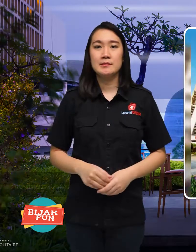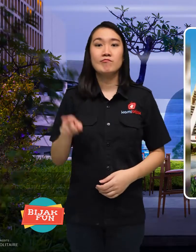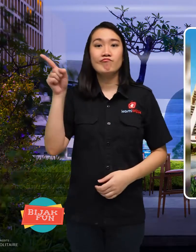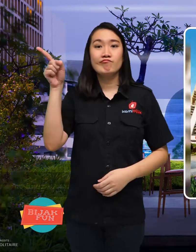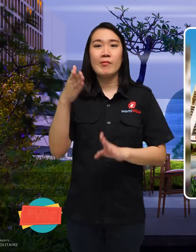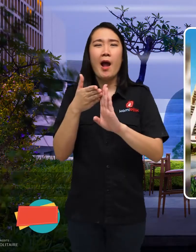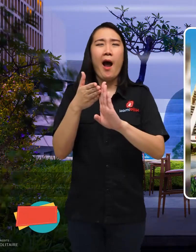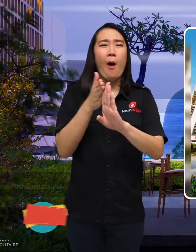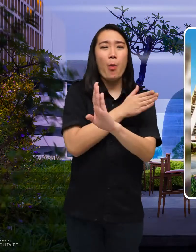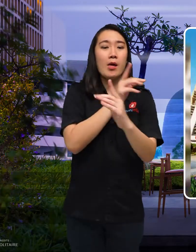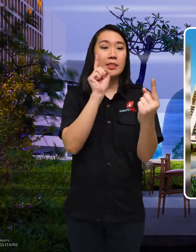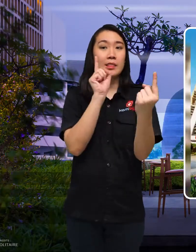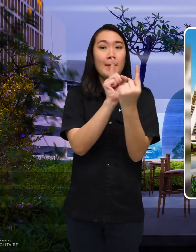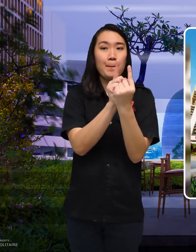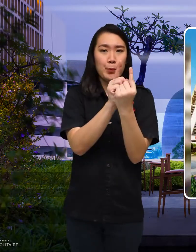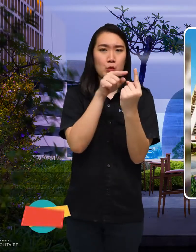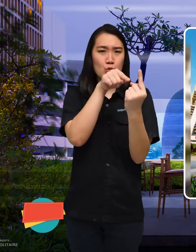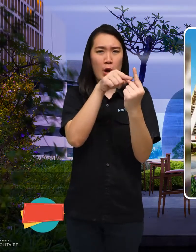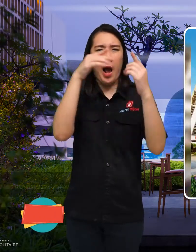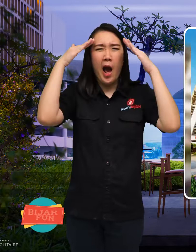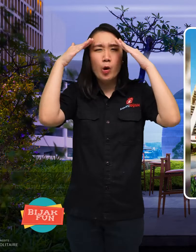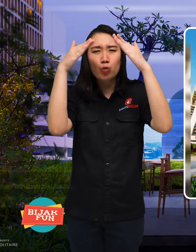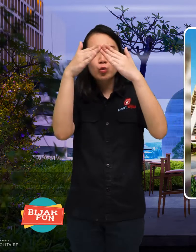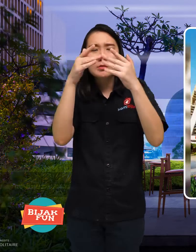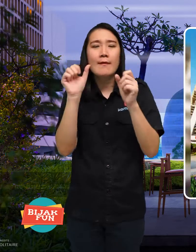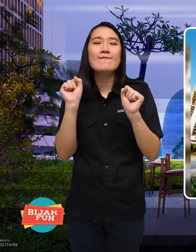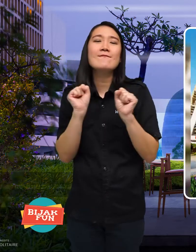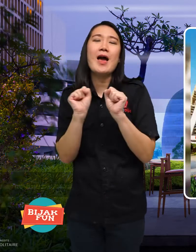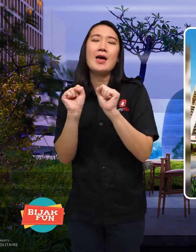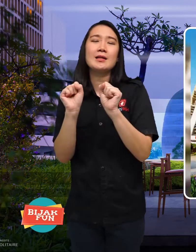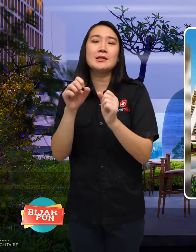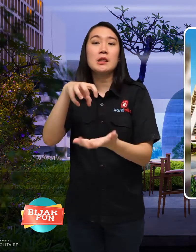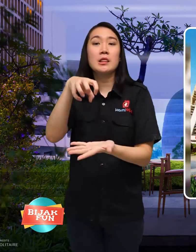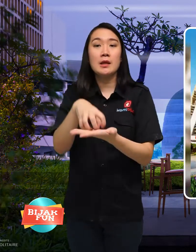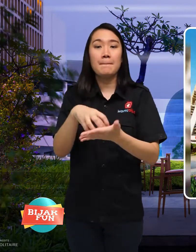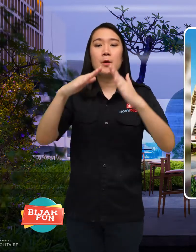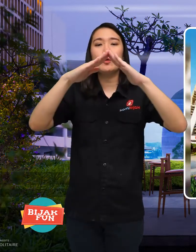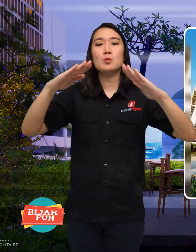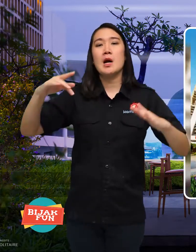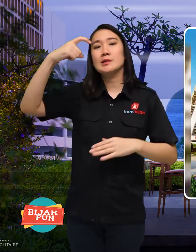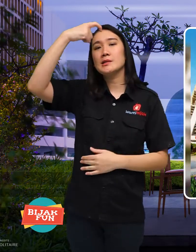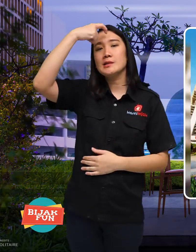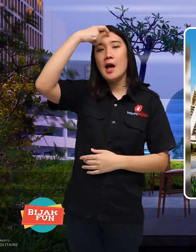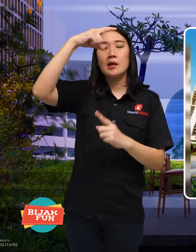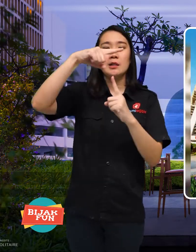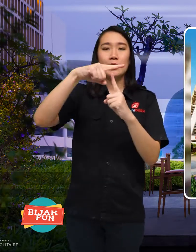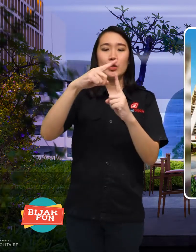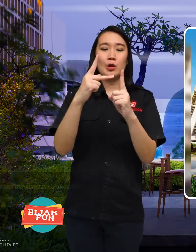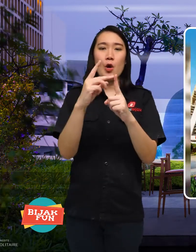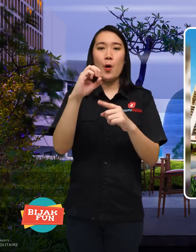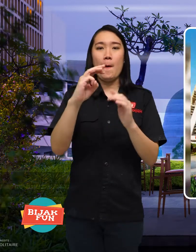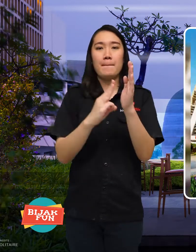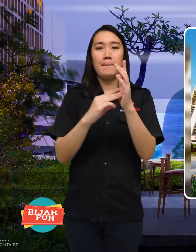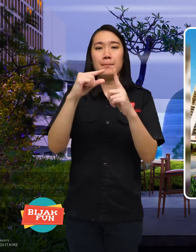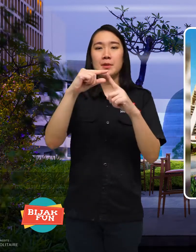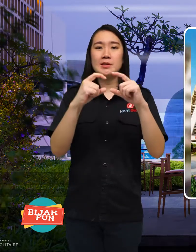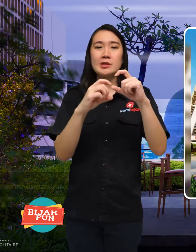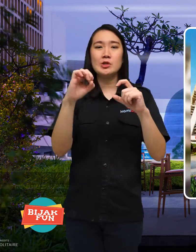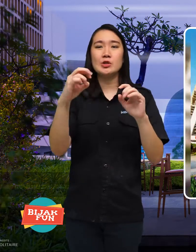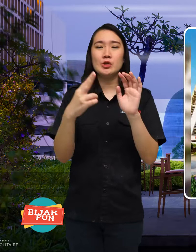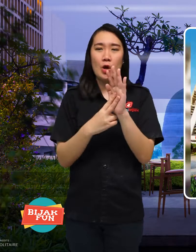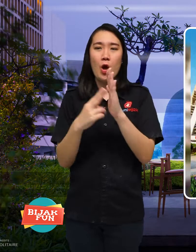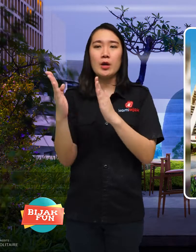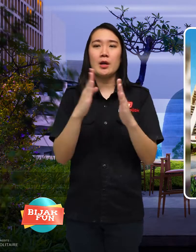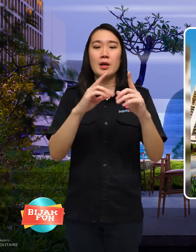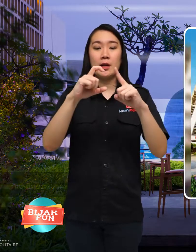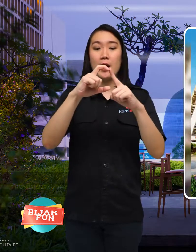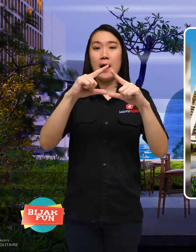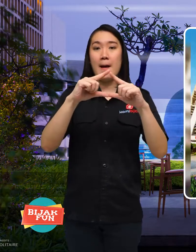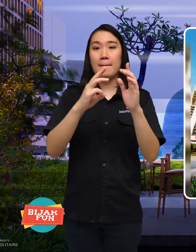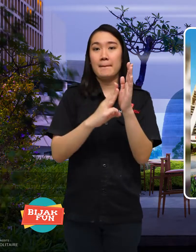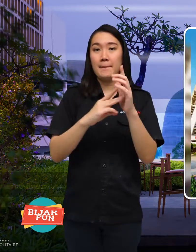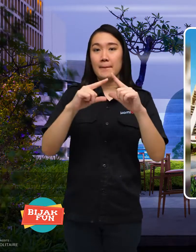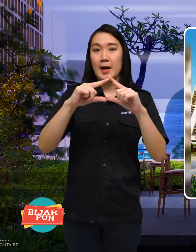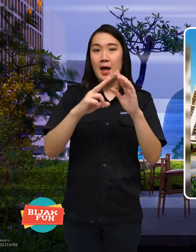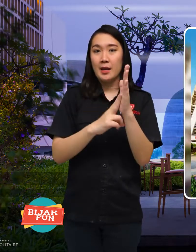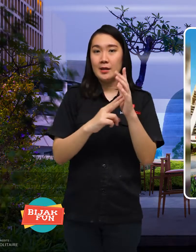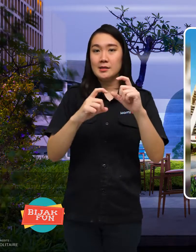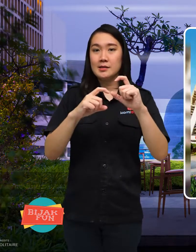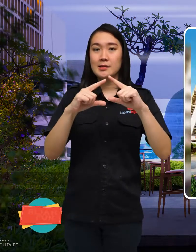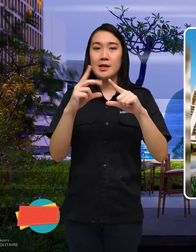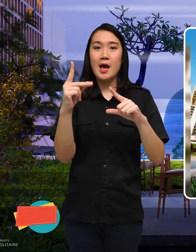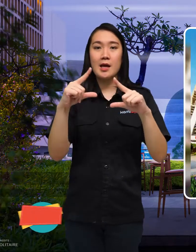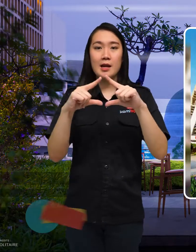At first, he met his fans who turned out to be disabled autism at Thompson Damansara Hospital.